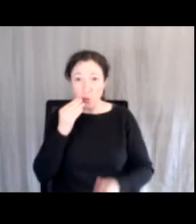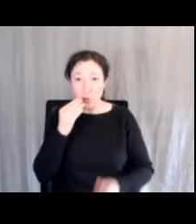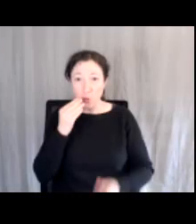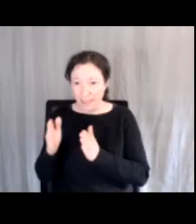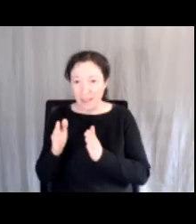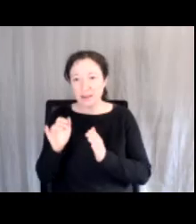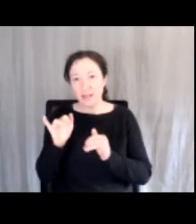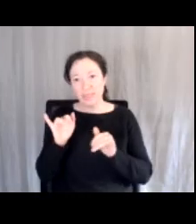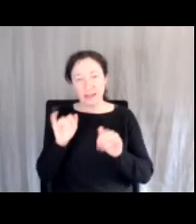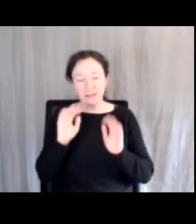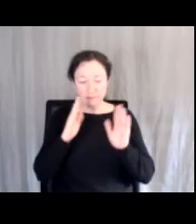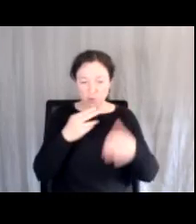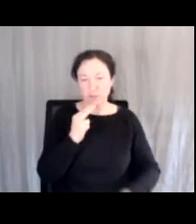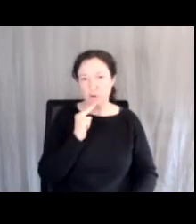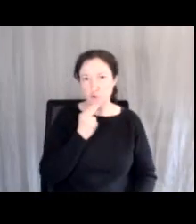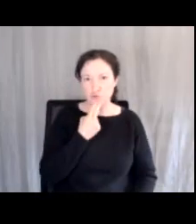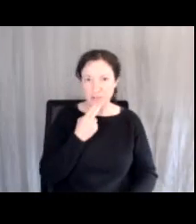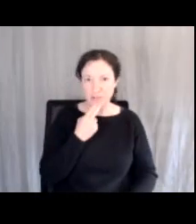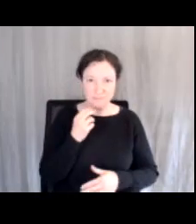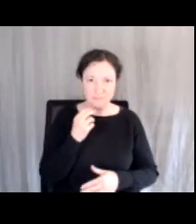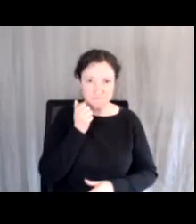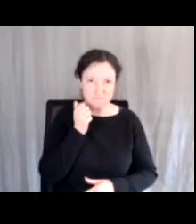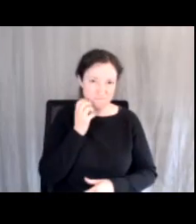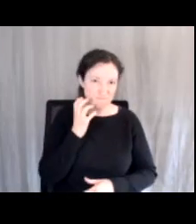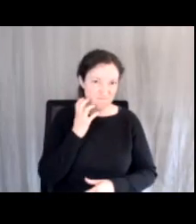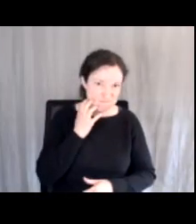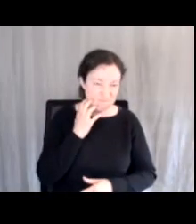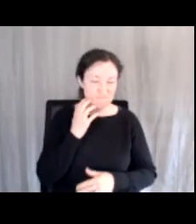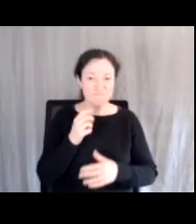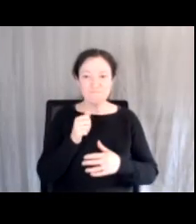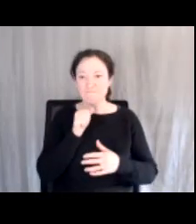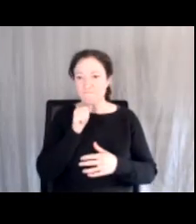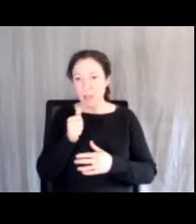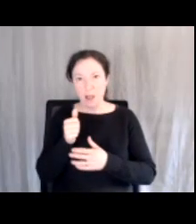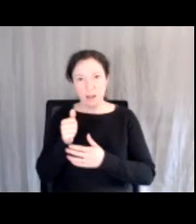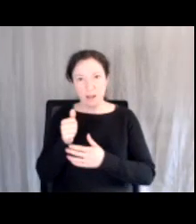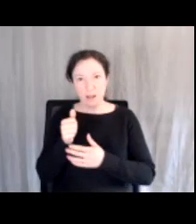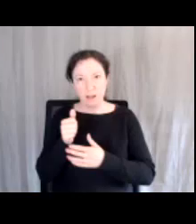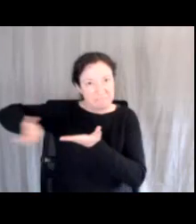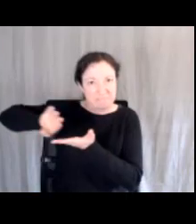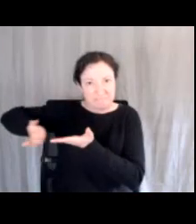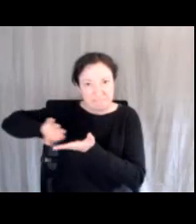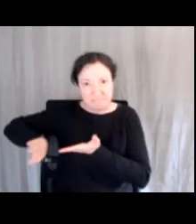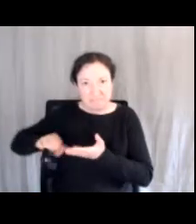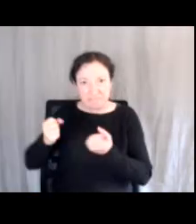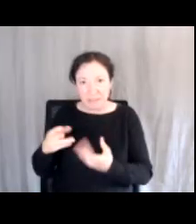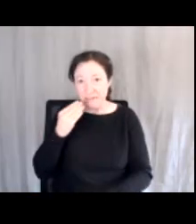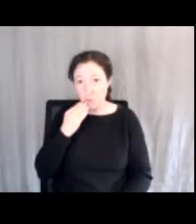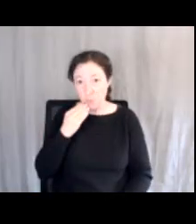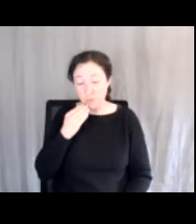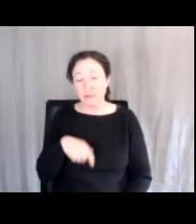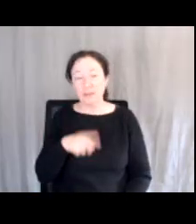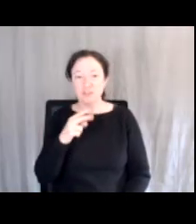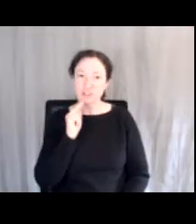So you're not really focused on restriction, you're just focused on the most nutrient dense foods, which like if you can just focus on this food list